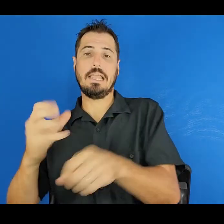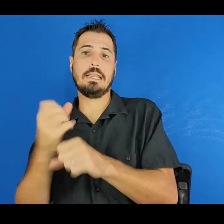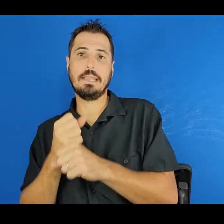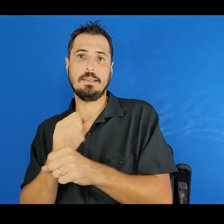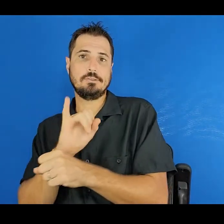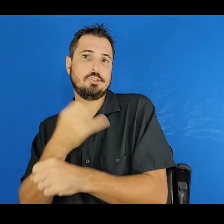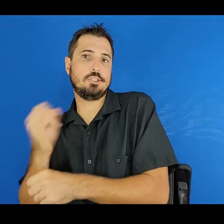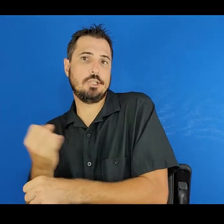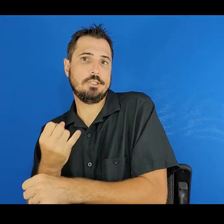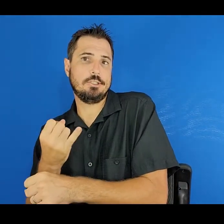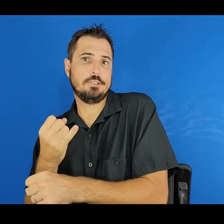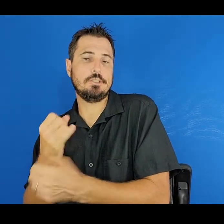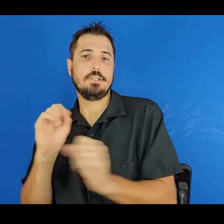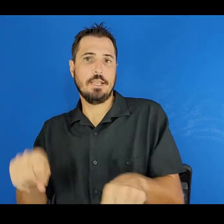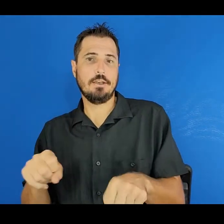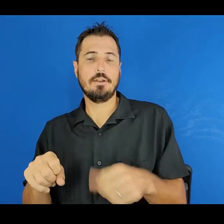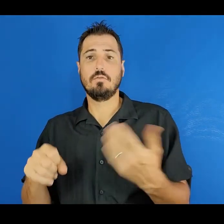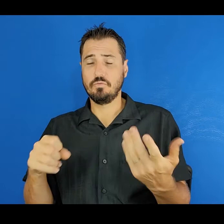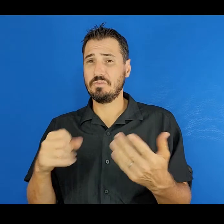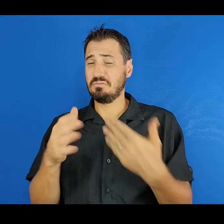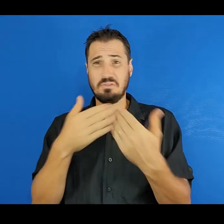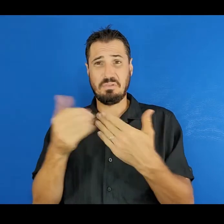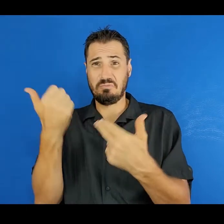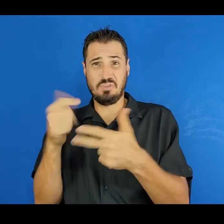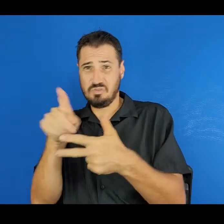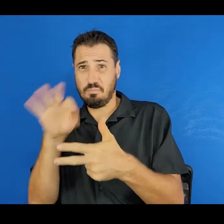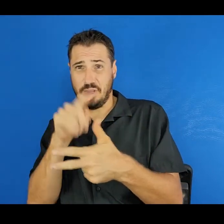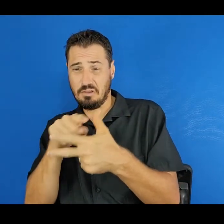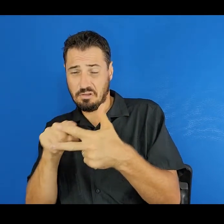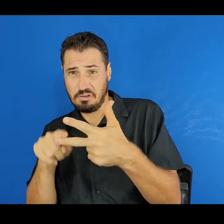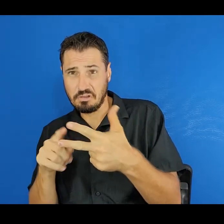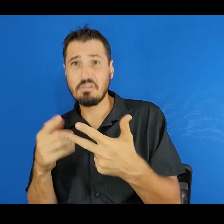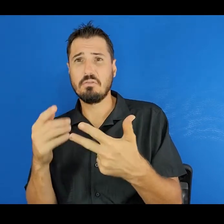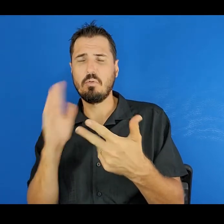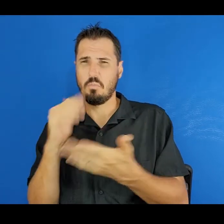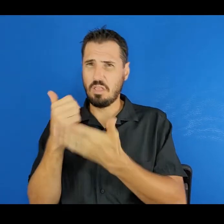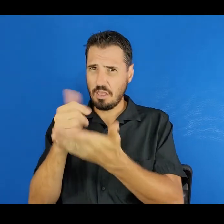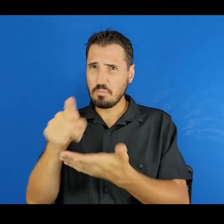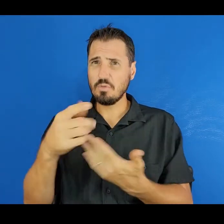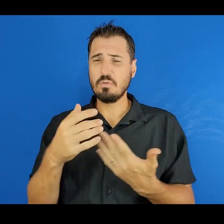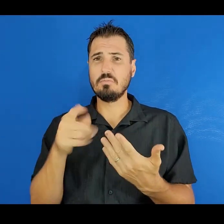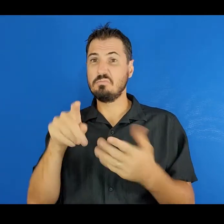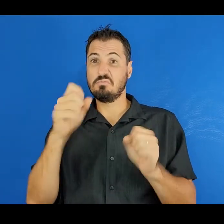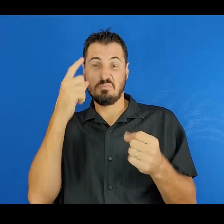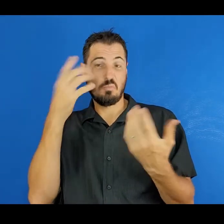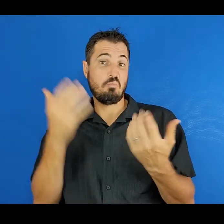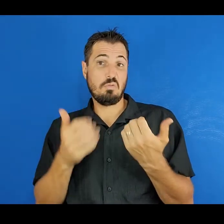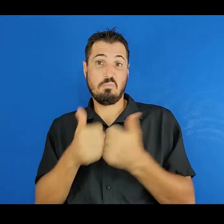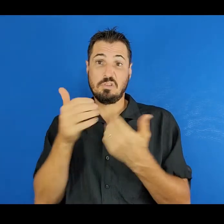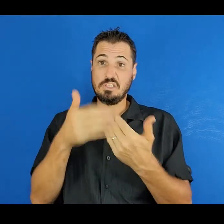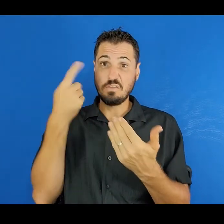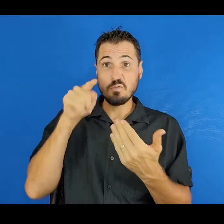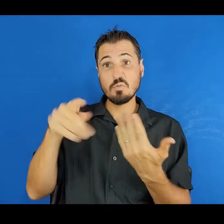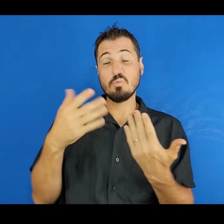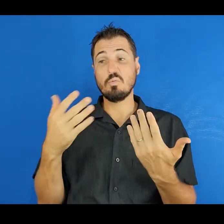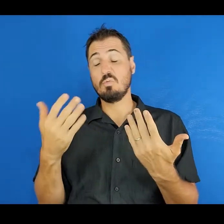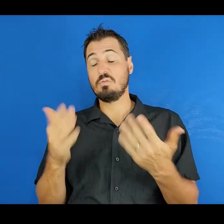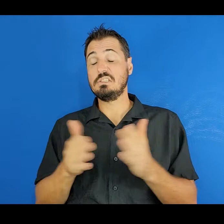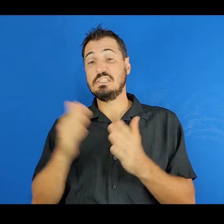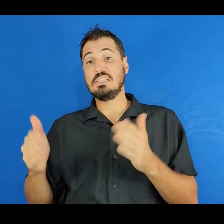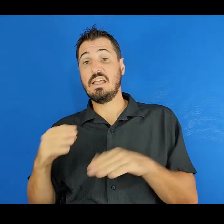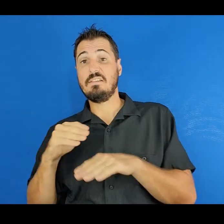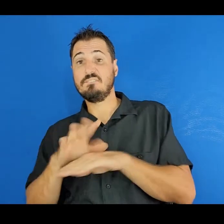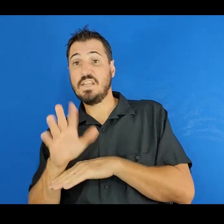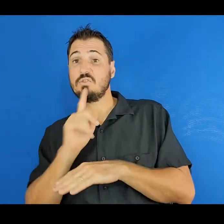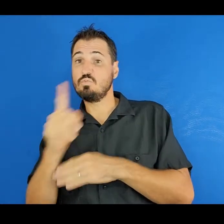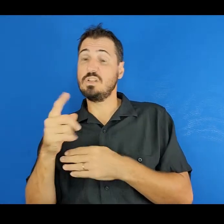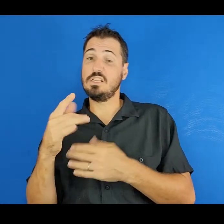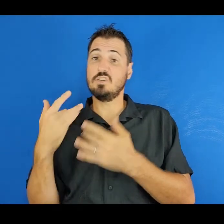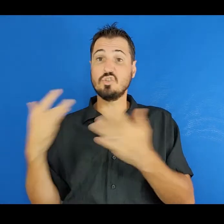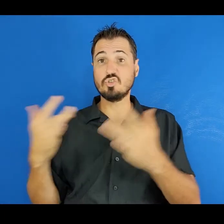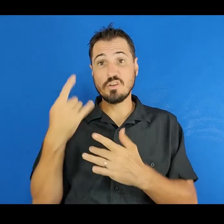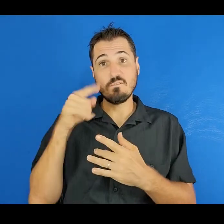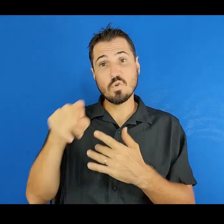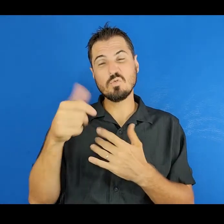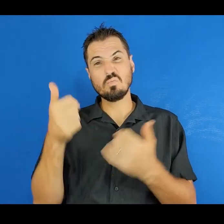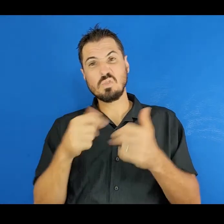Some of the things you might want to consider in making your choice are: What’s most convenient for you? Are there differences in side effects that are of particular concern to you? Or did your